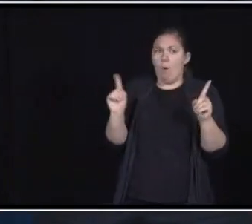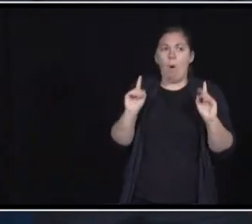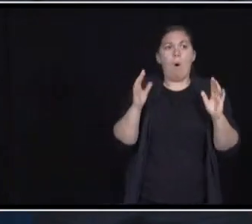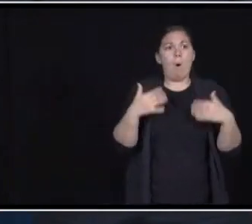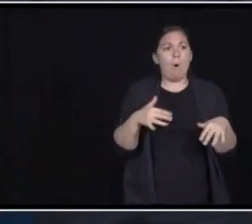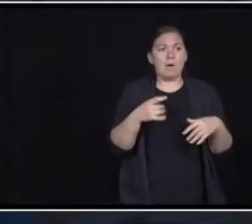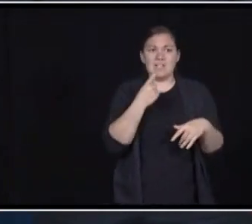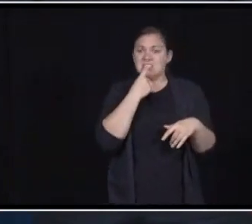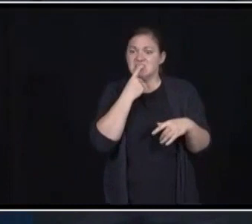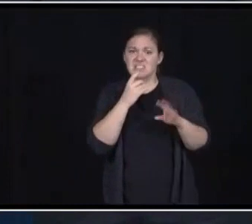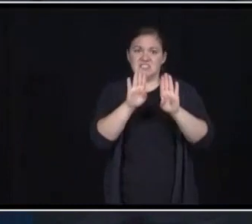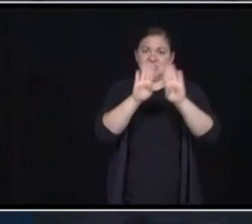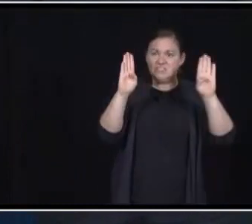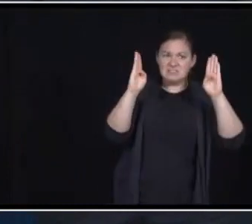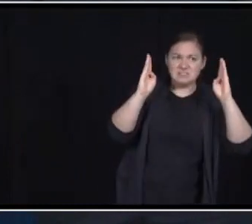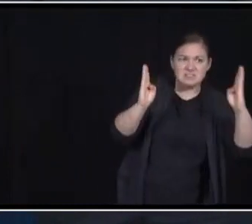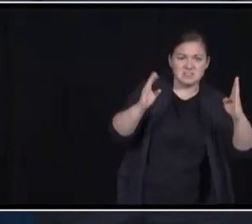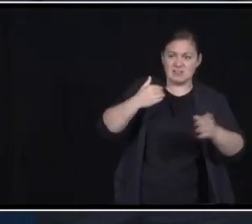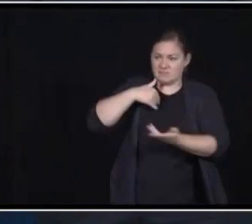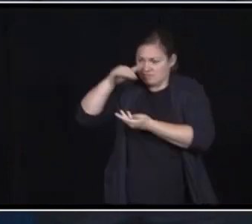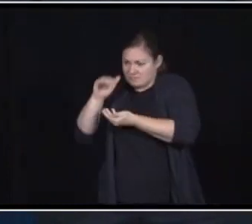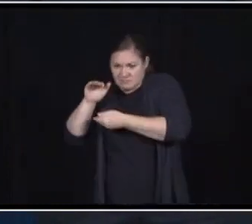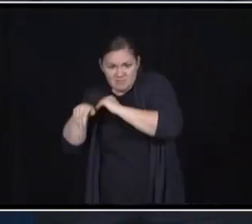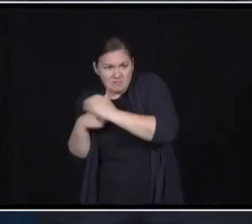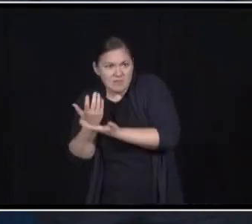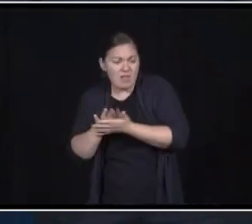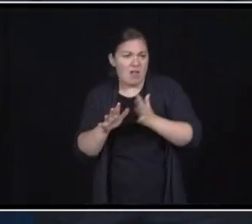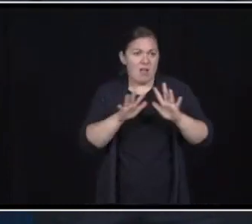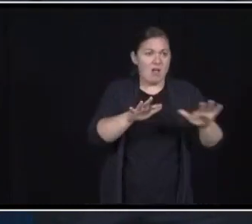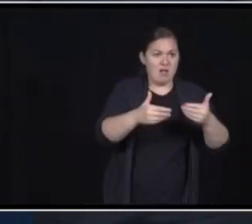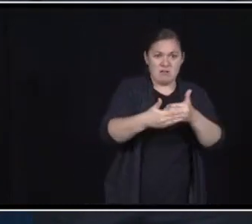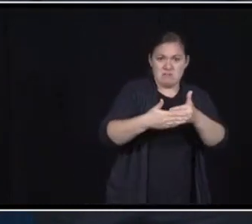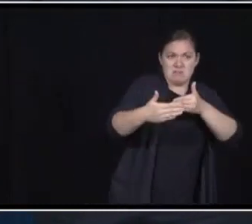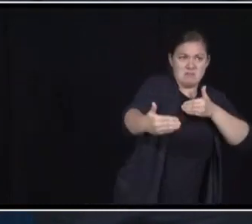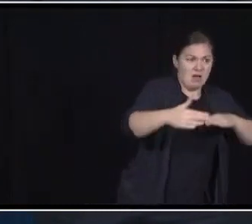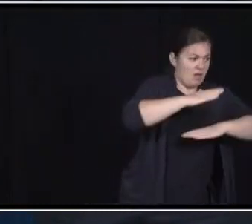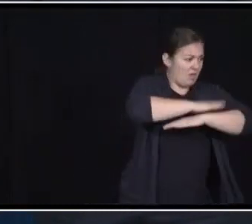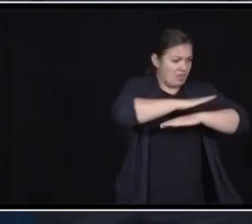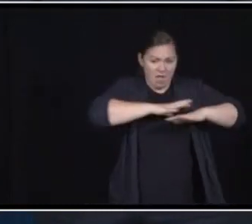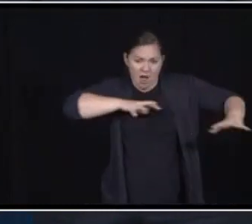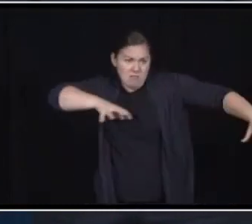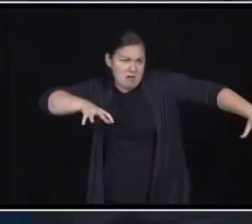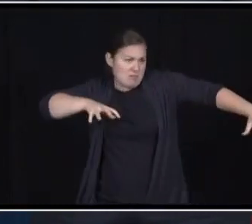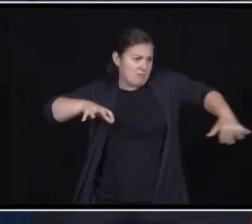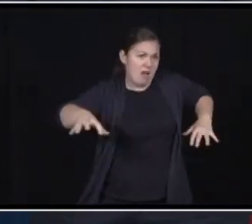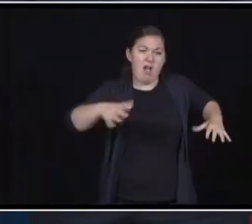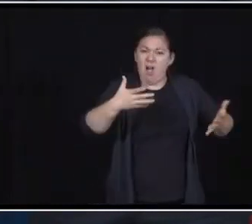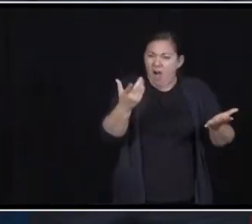shut the bad actors down. In these restaurants, and I'm sure you have went into restaurants.